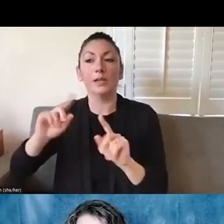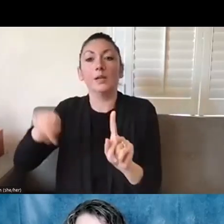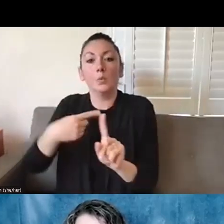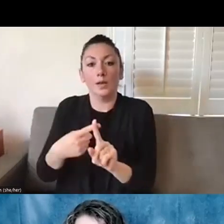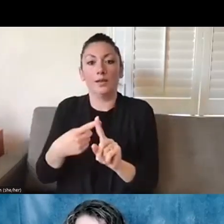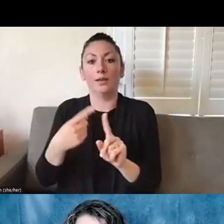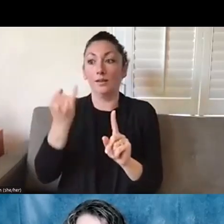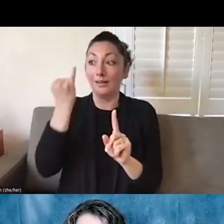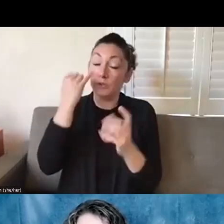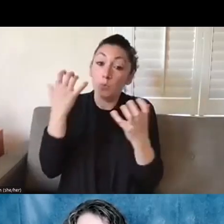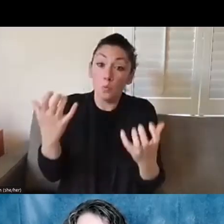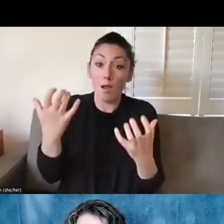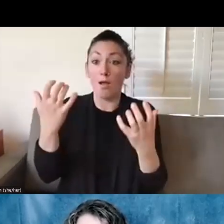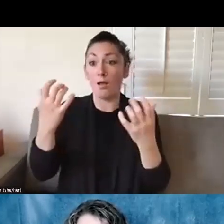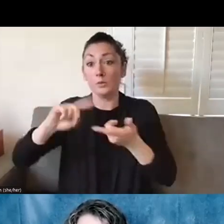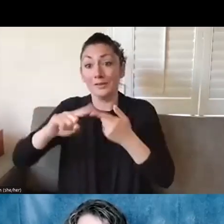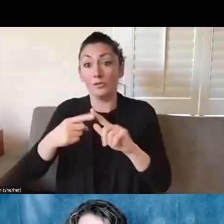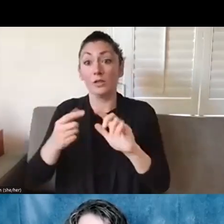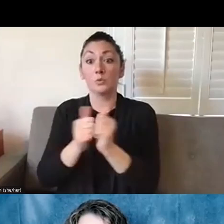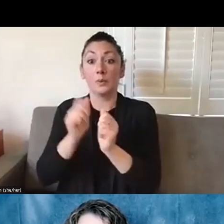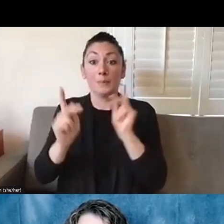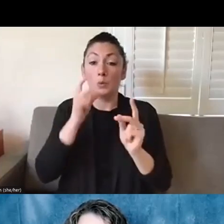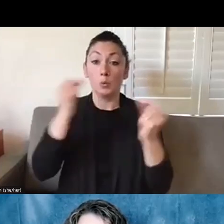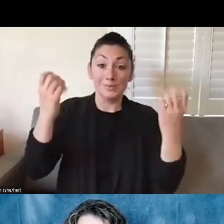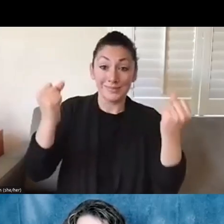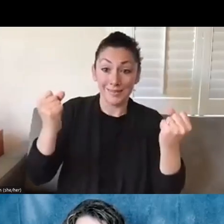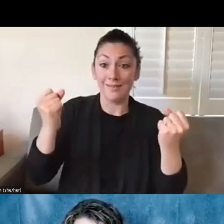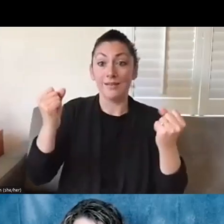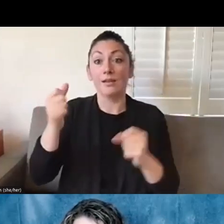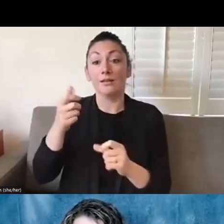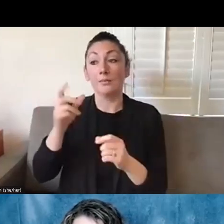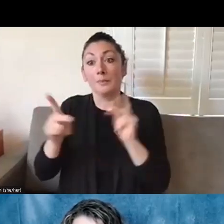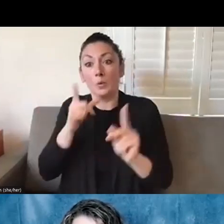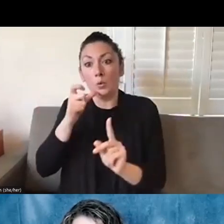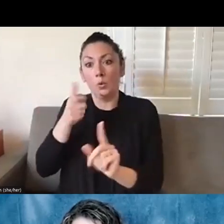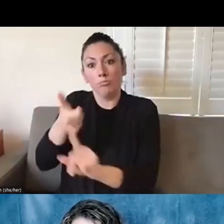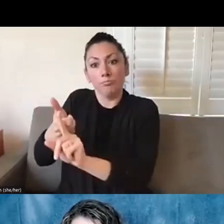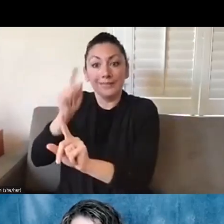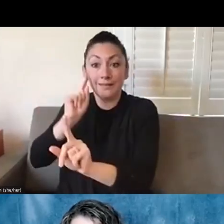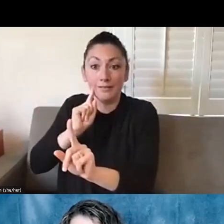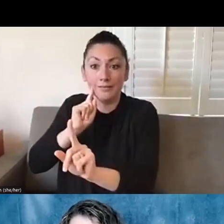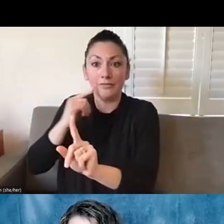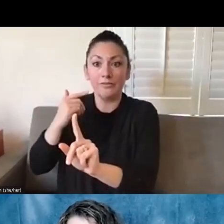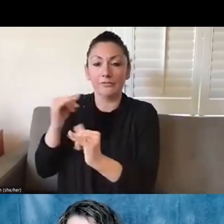And that's a different story in the Deaf community and if you want to be friends with people who sign